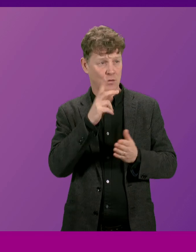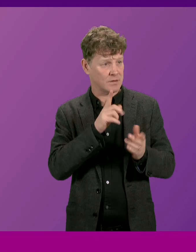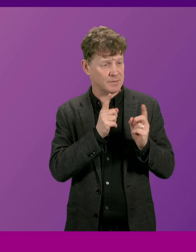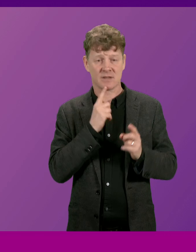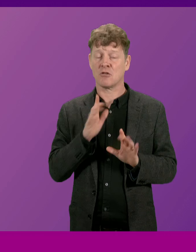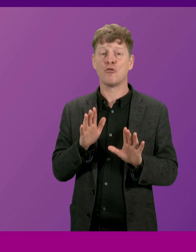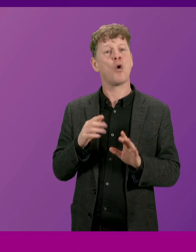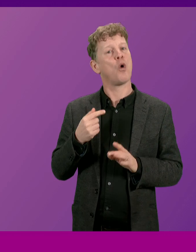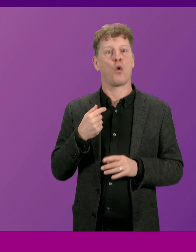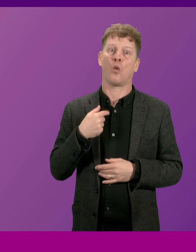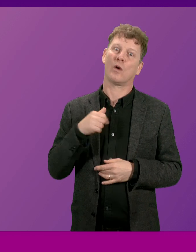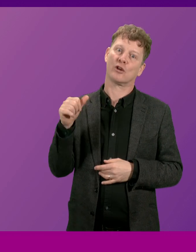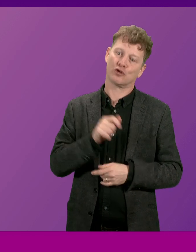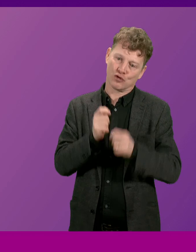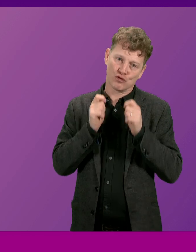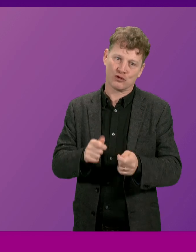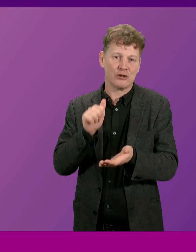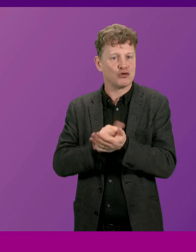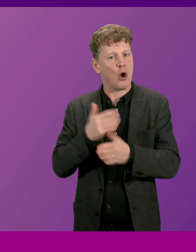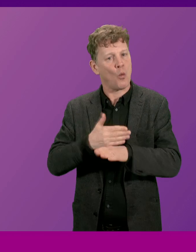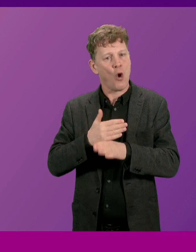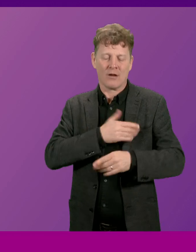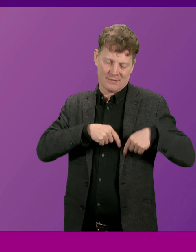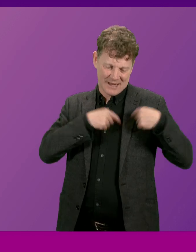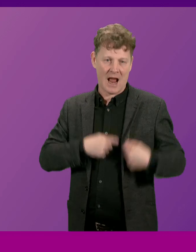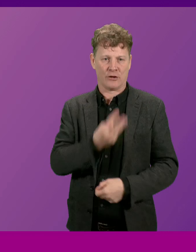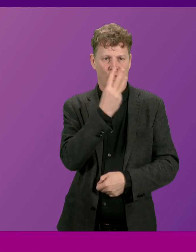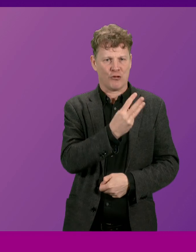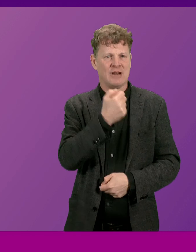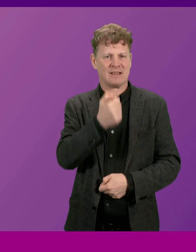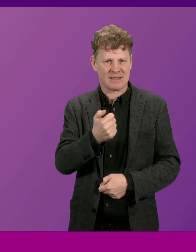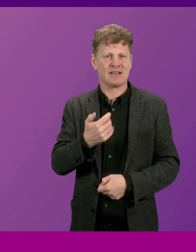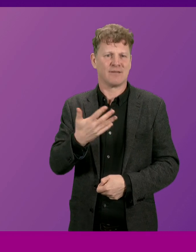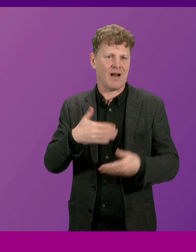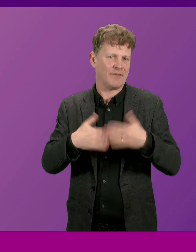We should treat retail workers with kindness 365 days a year. At the root of the issue